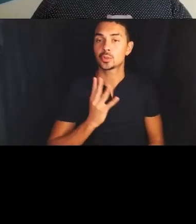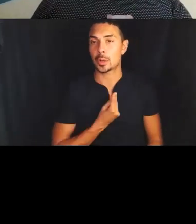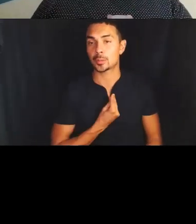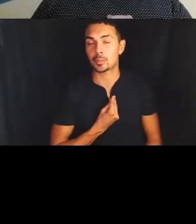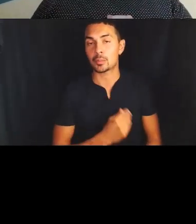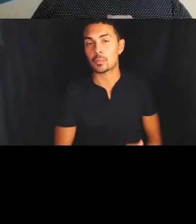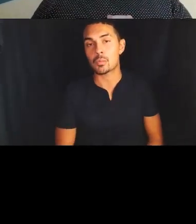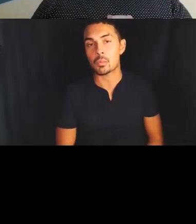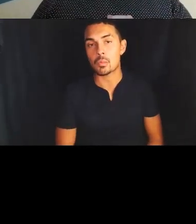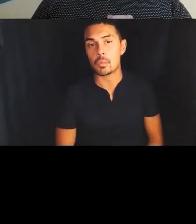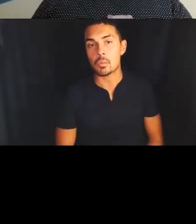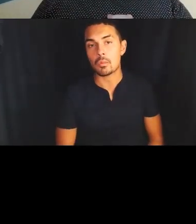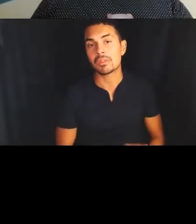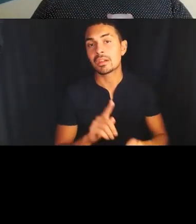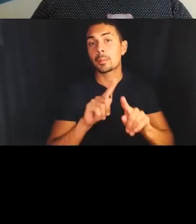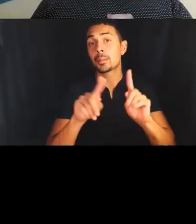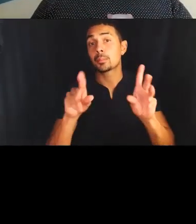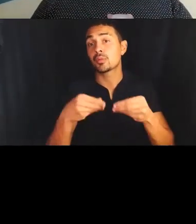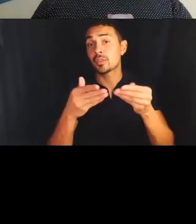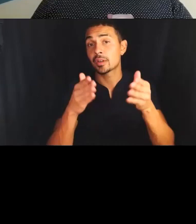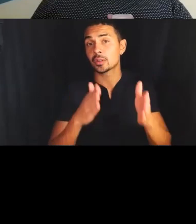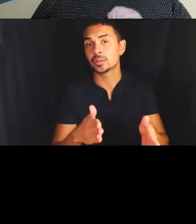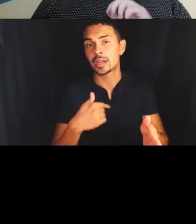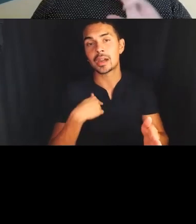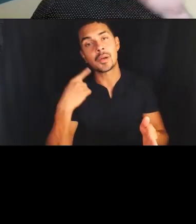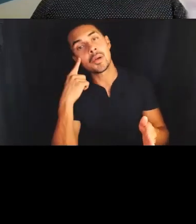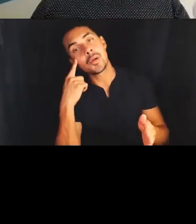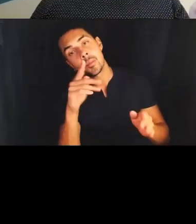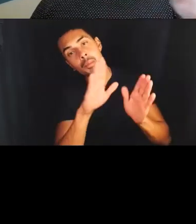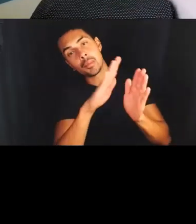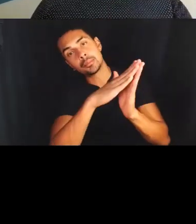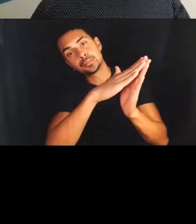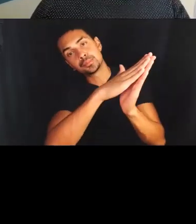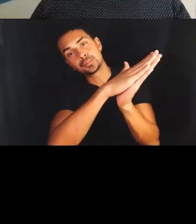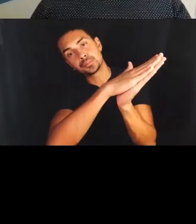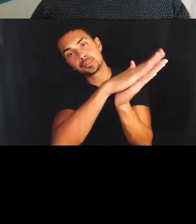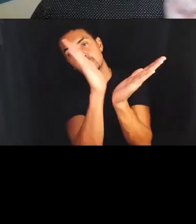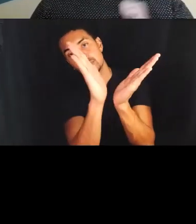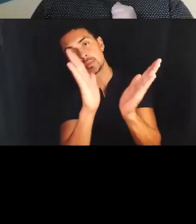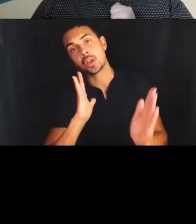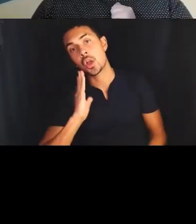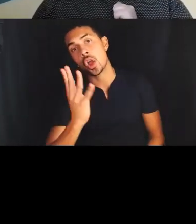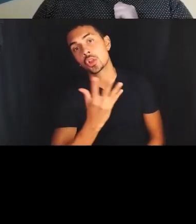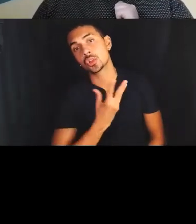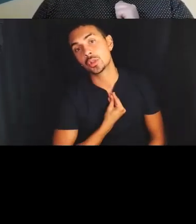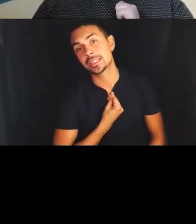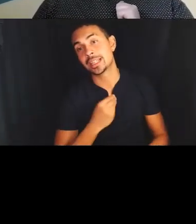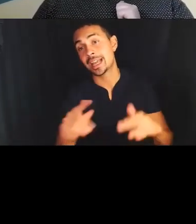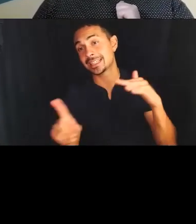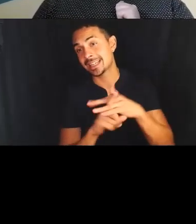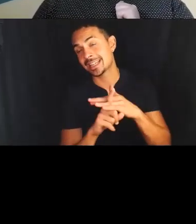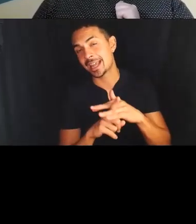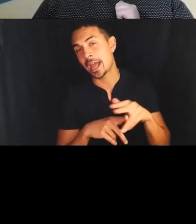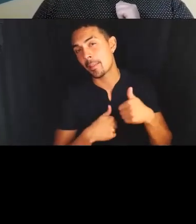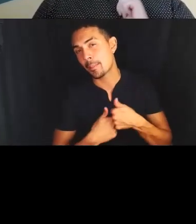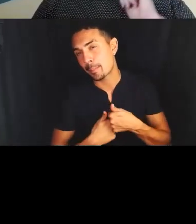though of providers, I think all the trans folks who ended up attending were